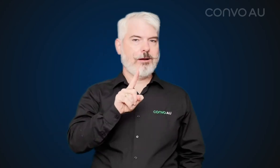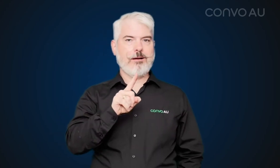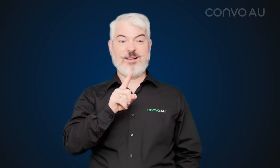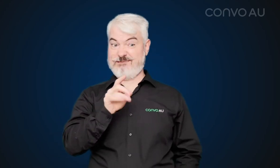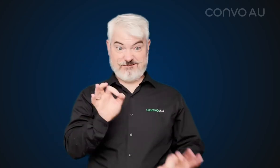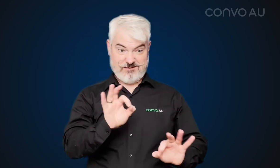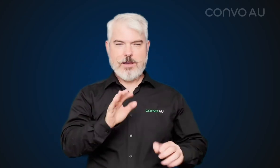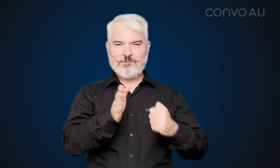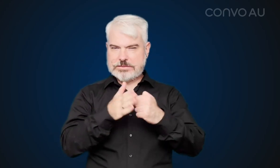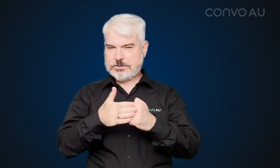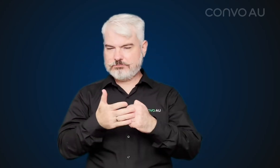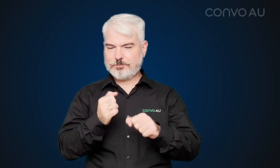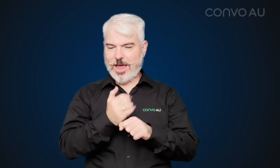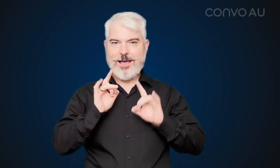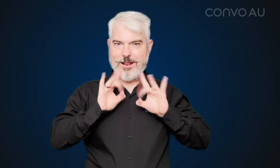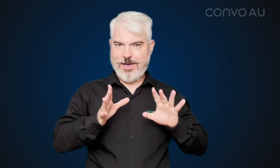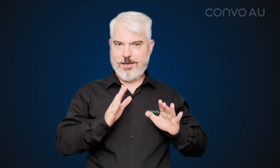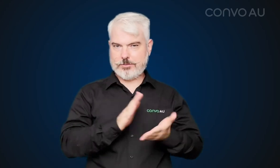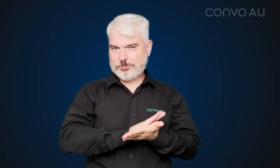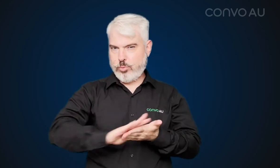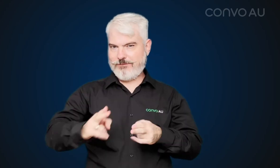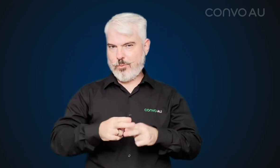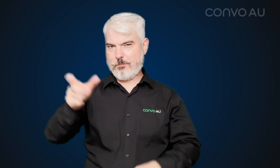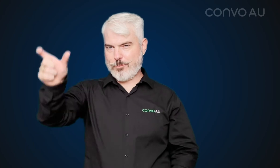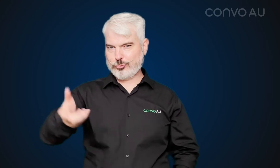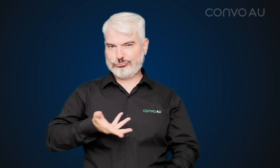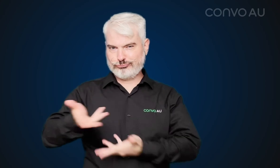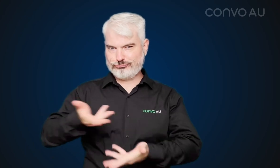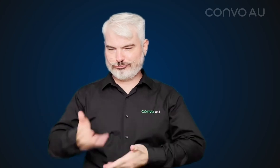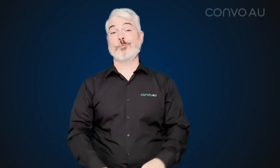and easily understood on the line.